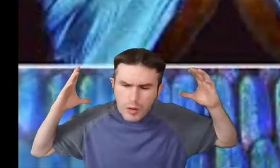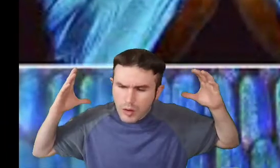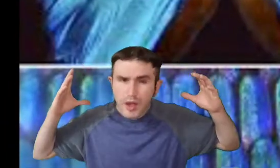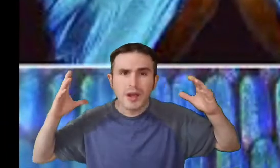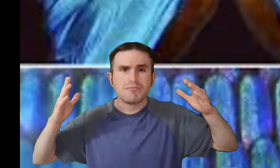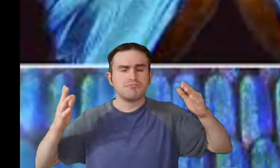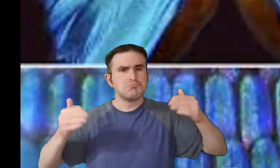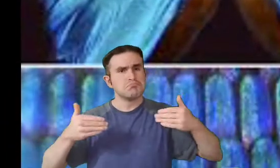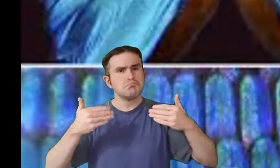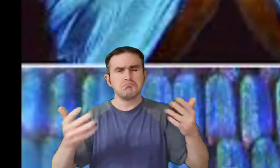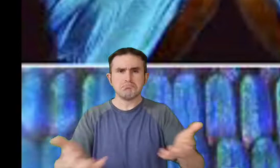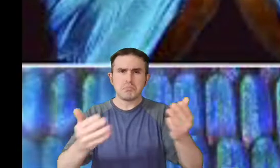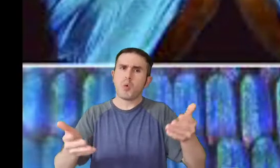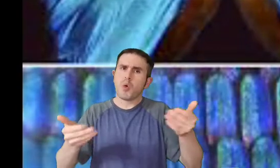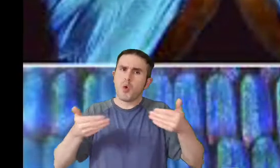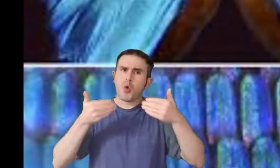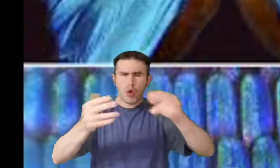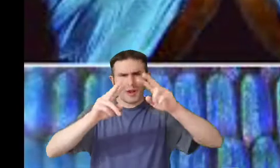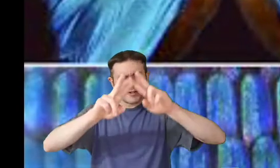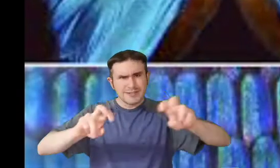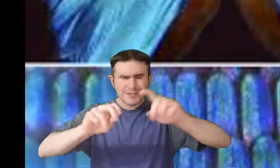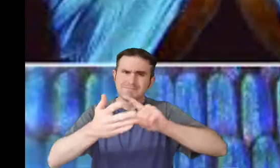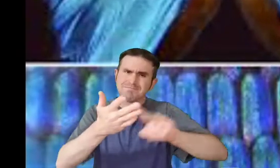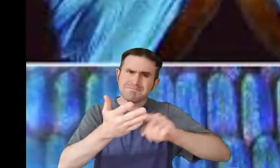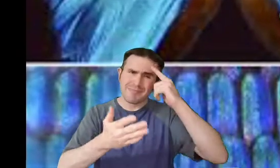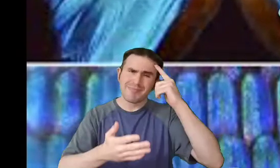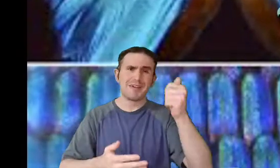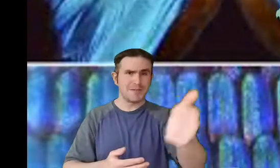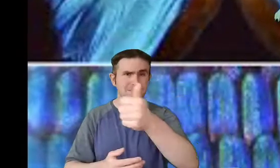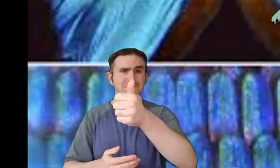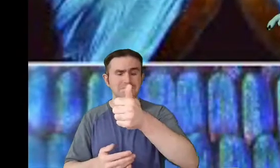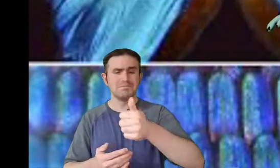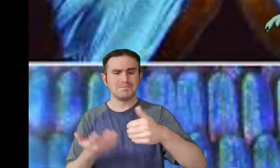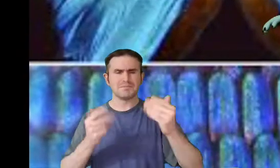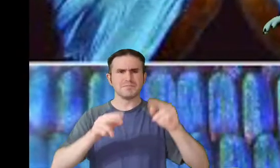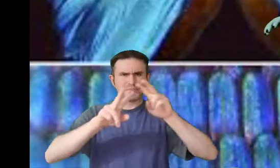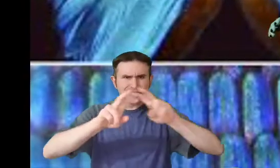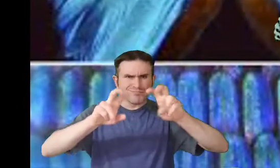and i'd encourage you to actually look this up for yourself, when you zoom in on the surface,